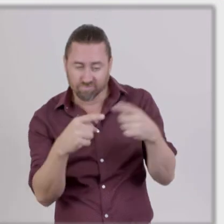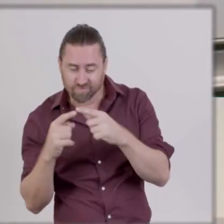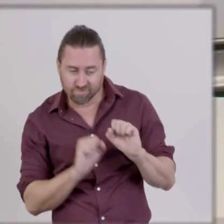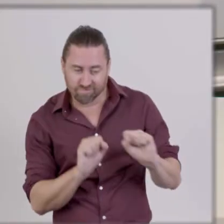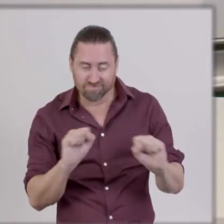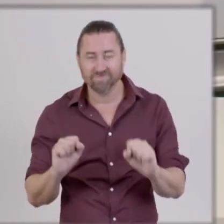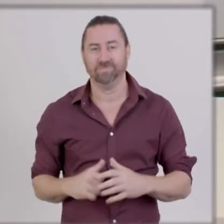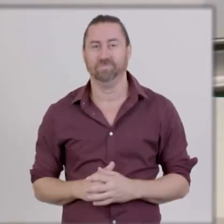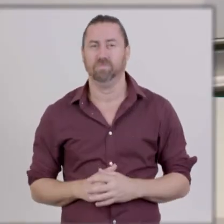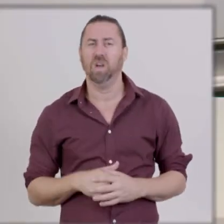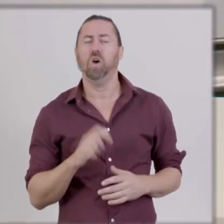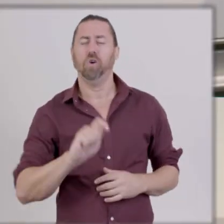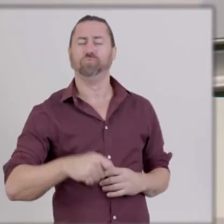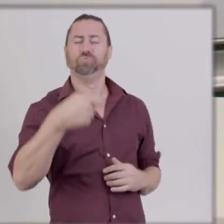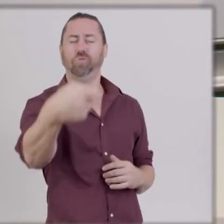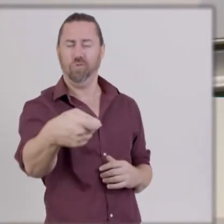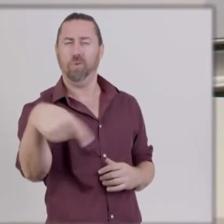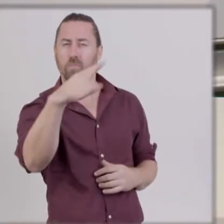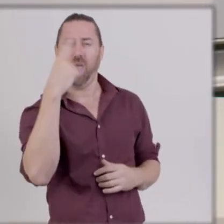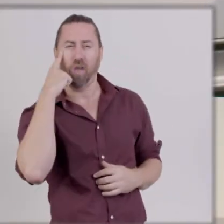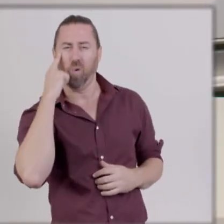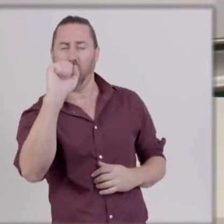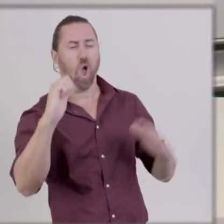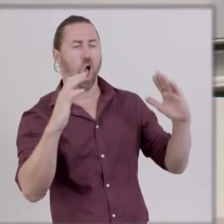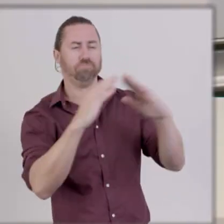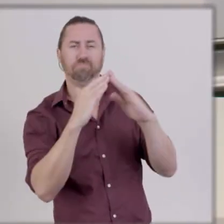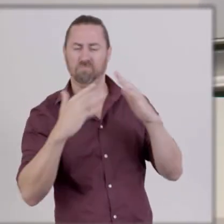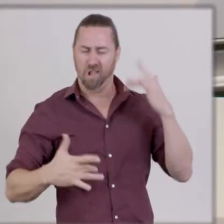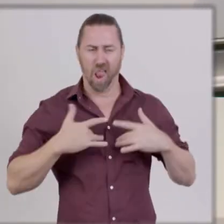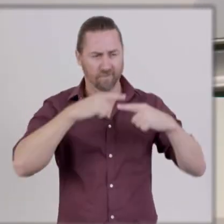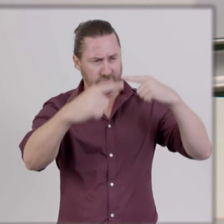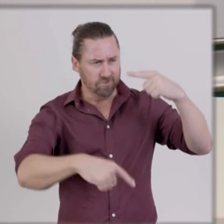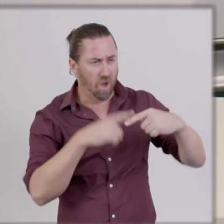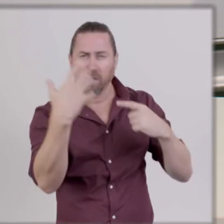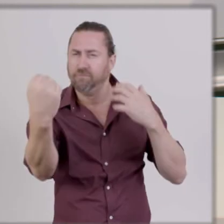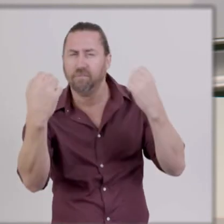Now it's your turn. This afternoon, why don't you start exploring lifecycles at your home?